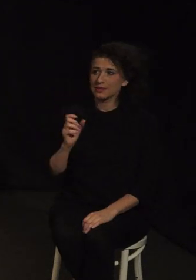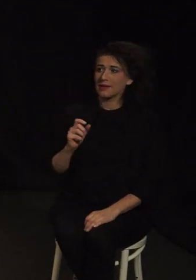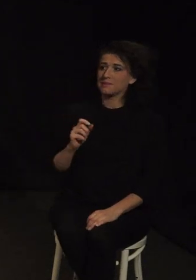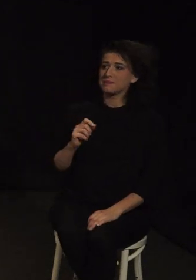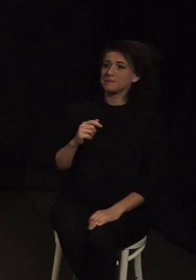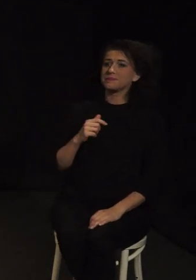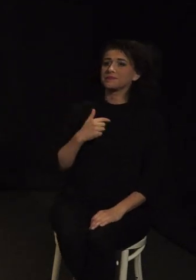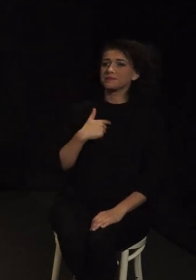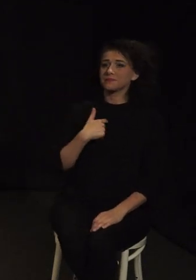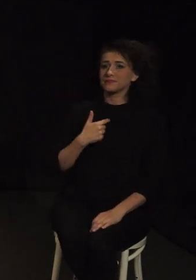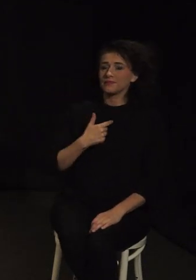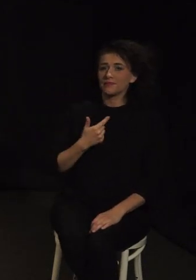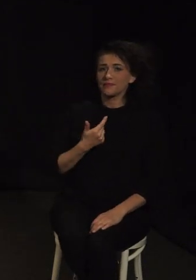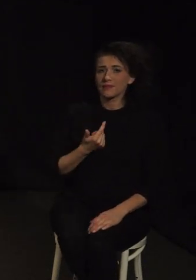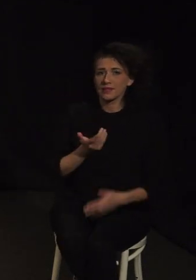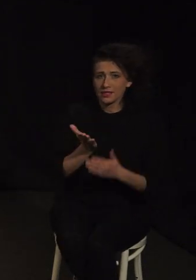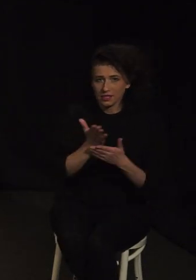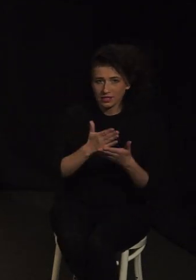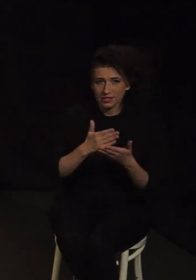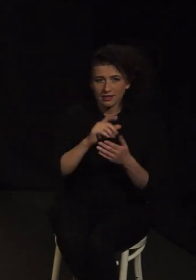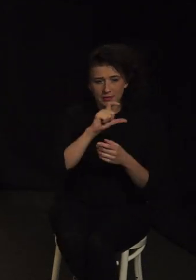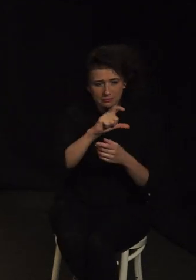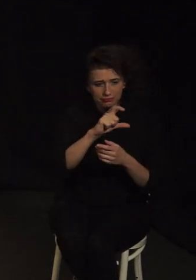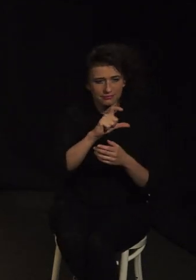is the fragment that appears